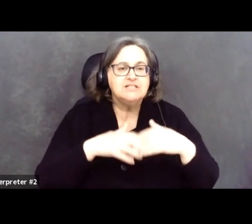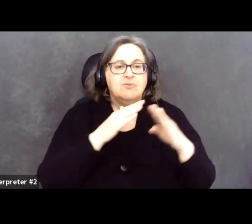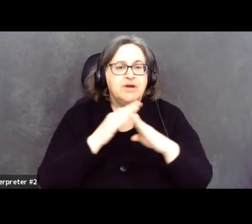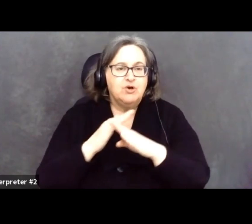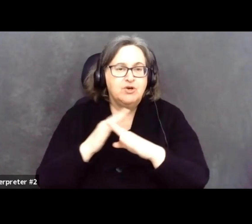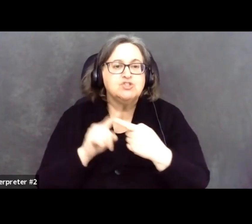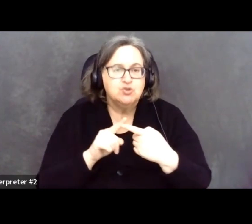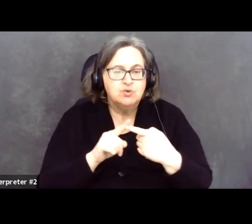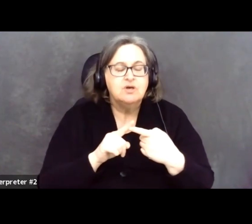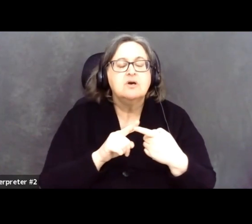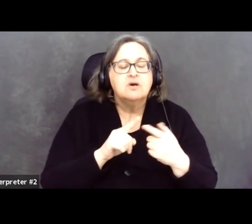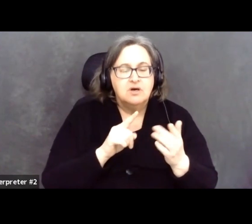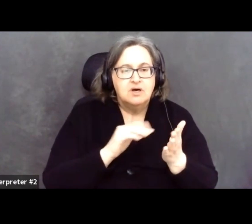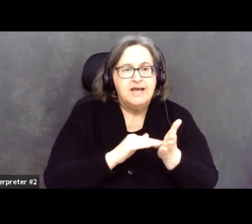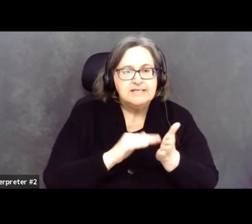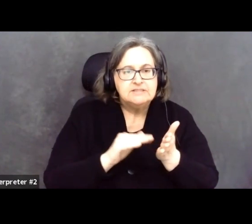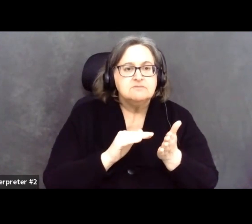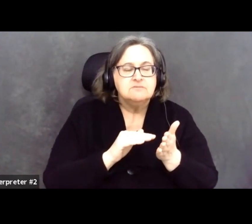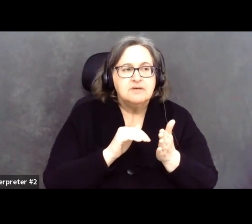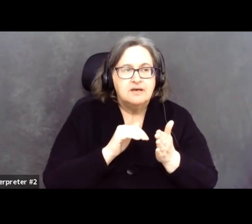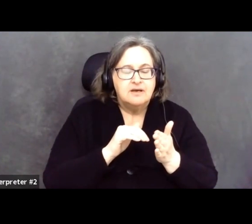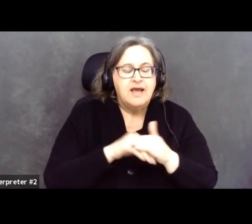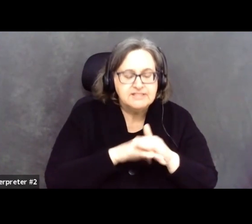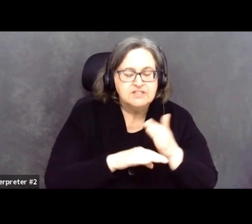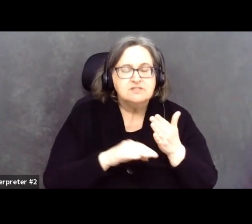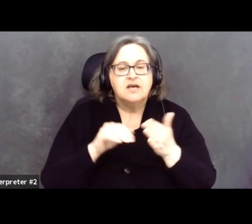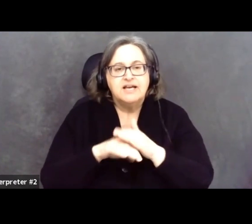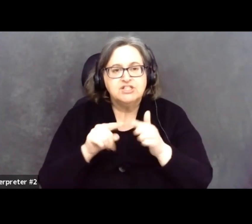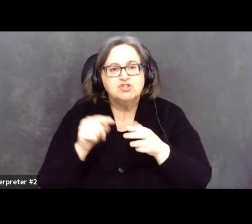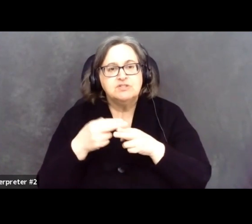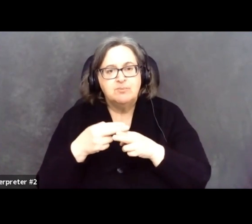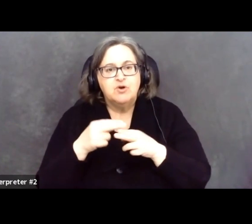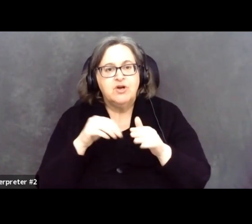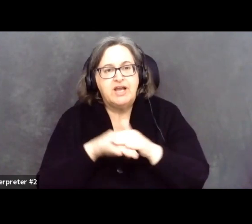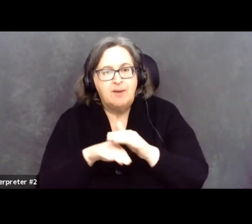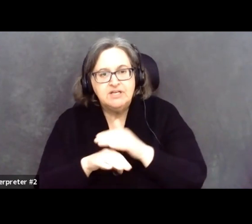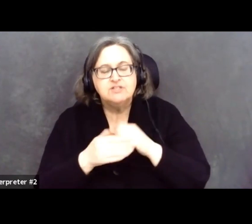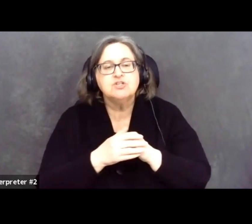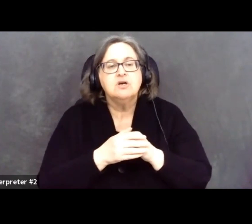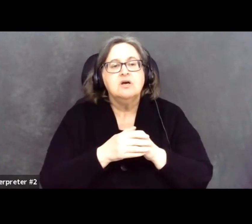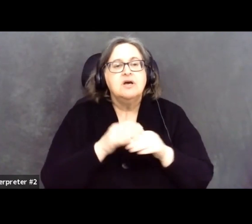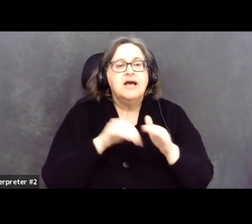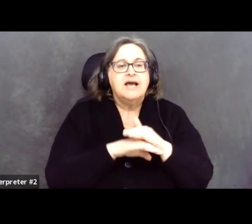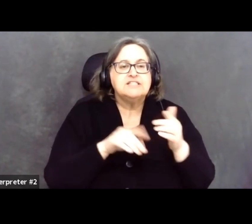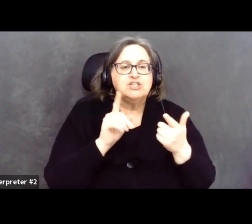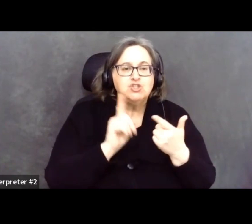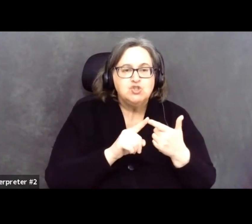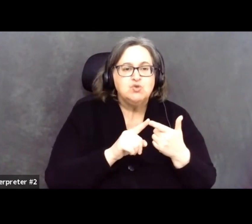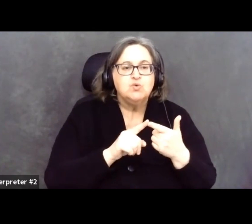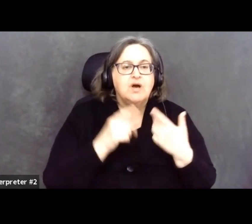students, access to temporary accommodations, access to health care, access to special